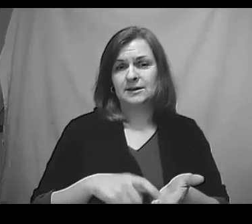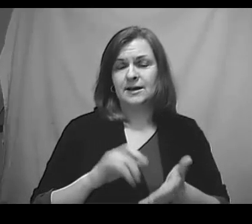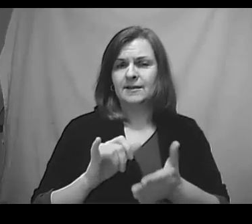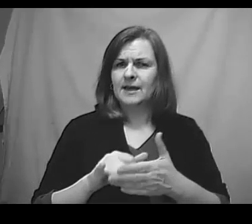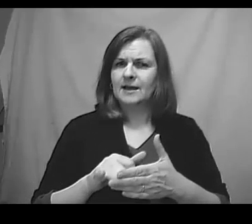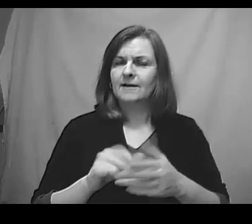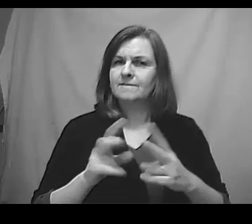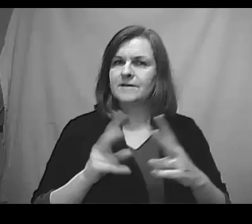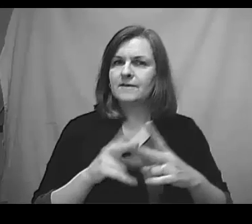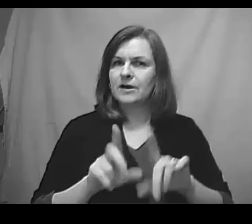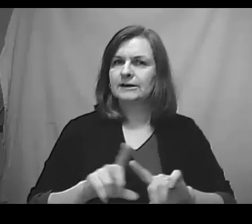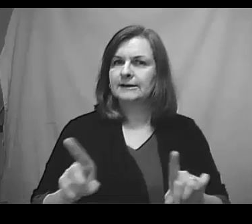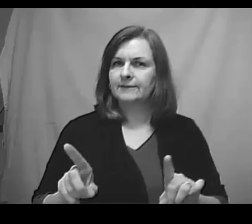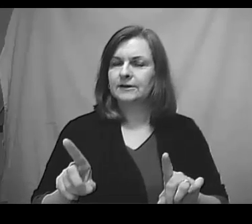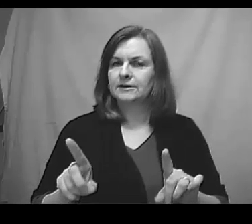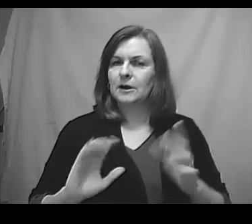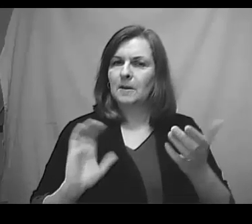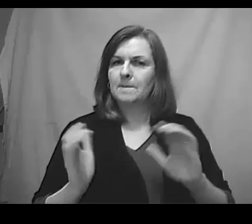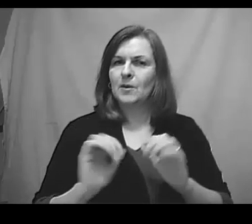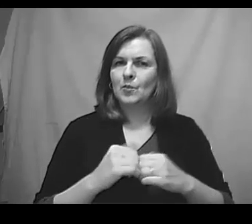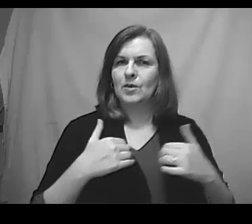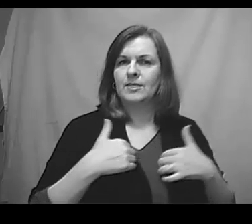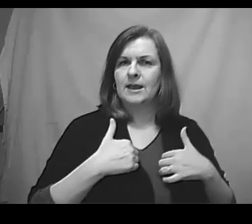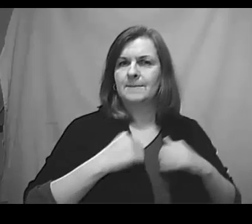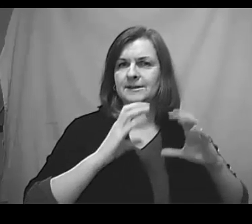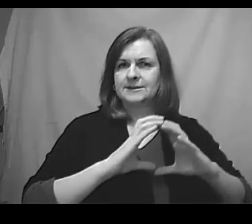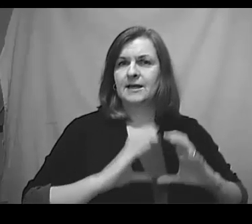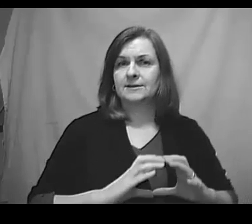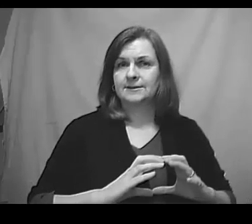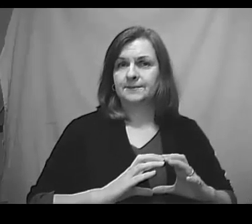that look very different compared to animal cells